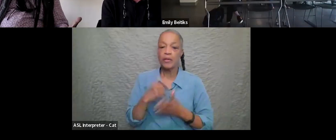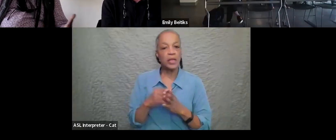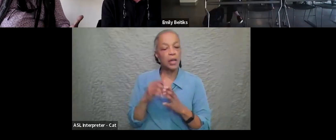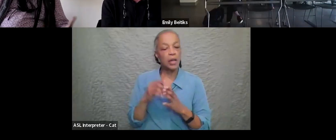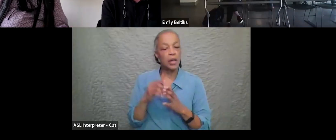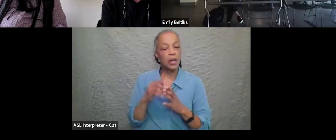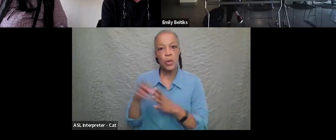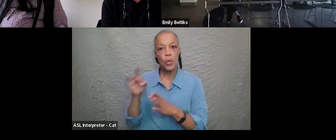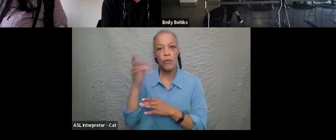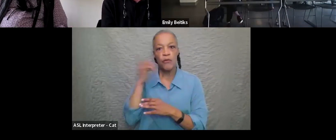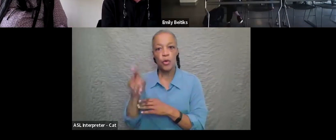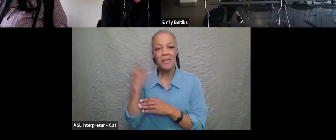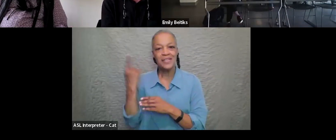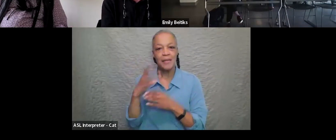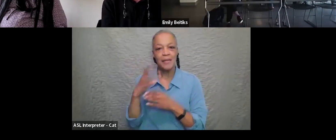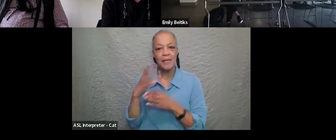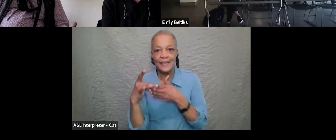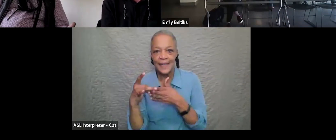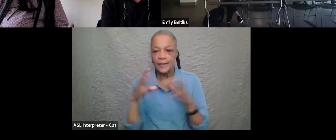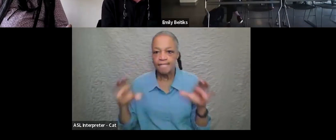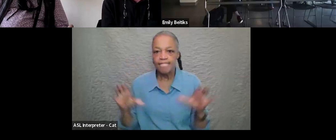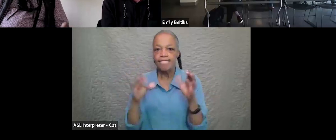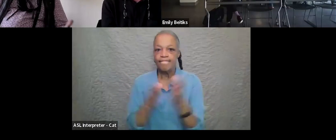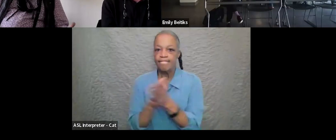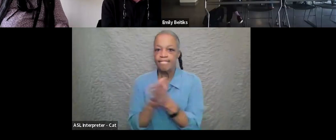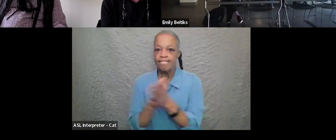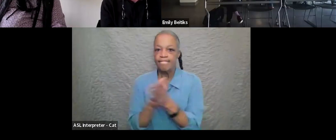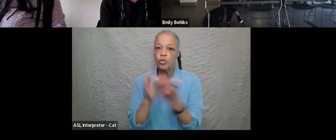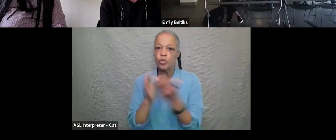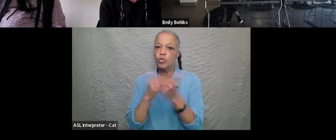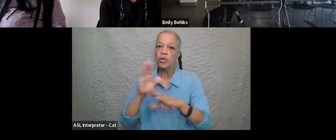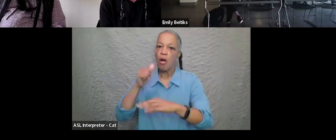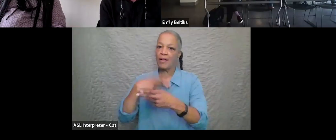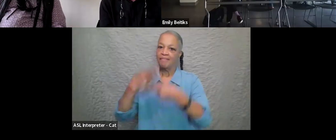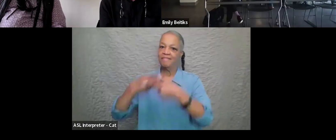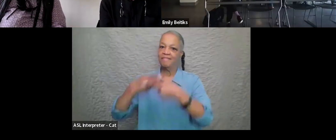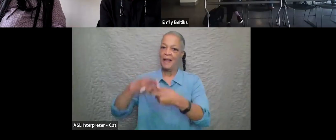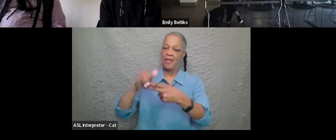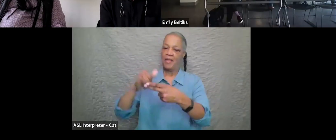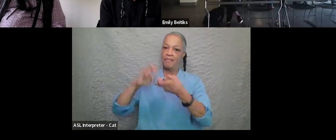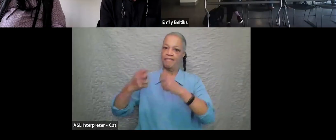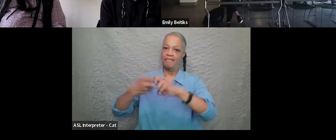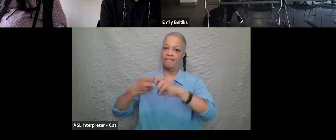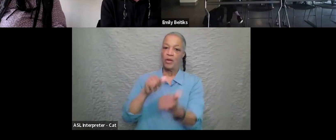that drove you to call it like it was when you encountered these troubling patterns.